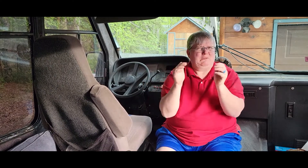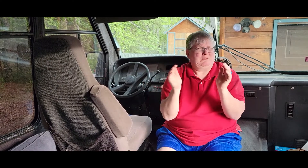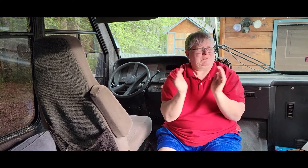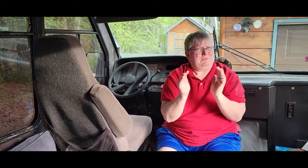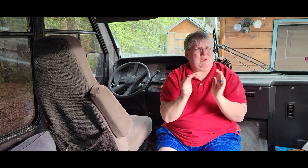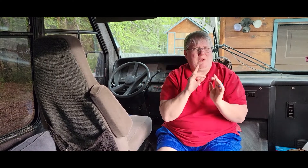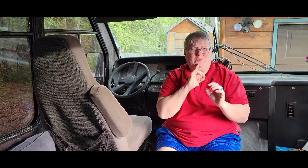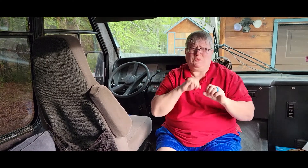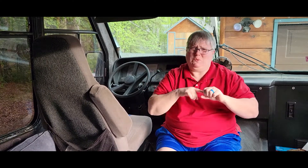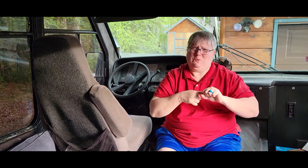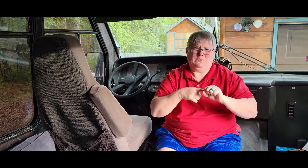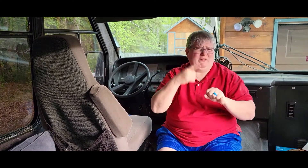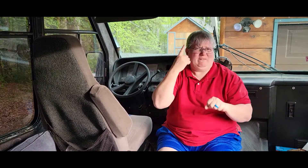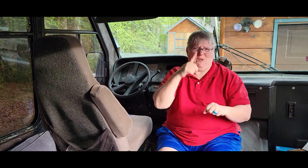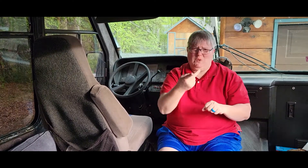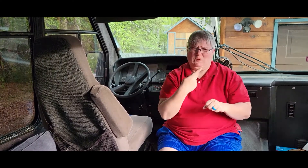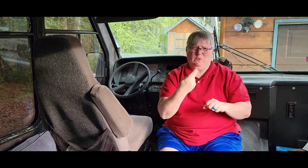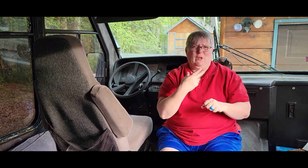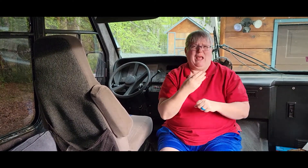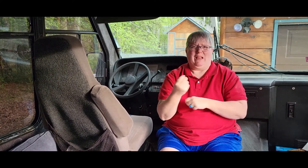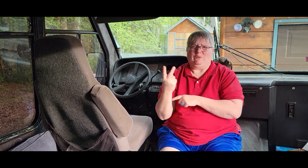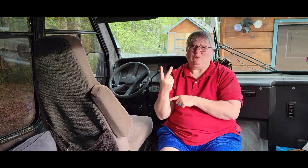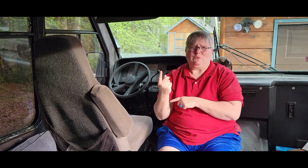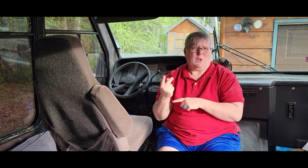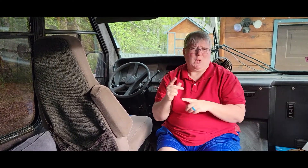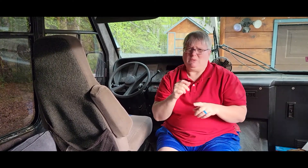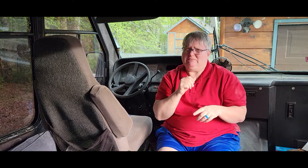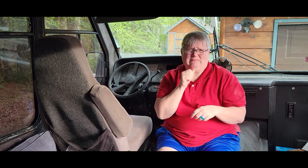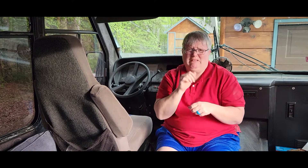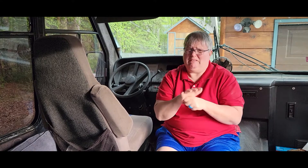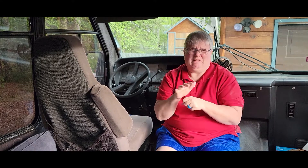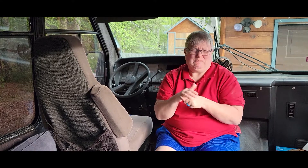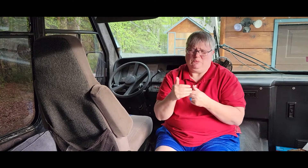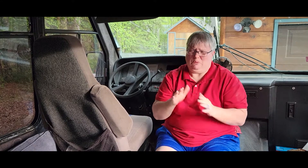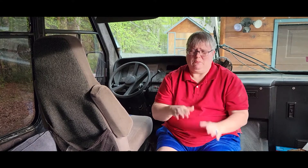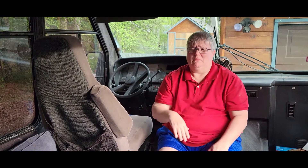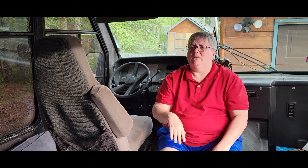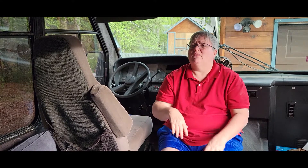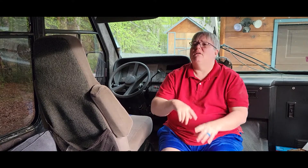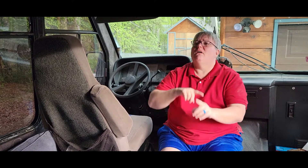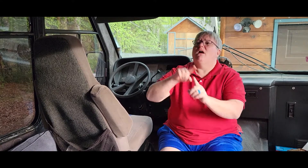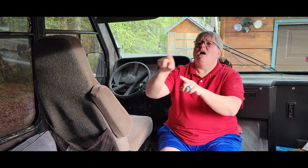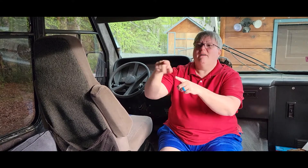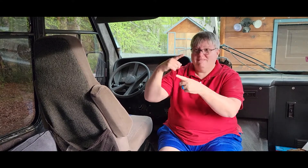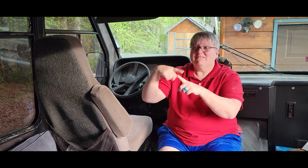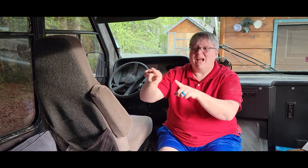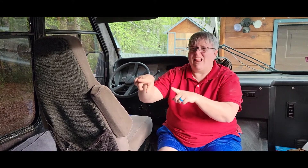So tiny! Too, too small for us and two dogs. That's just not enough room. And finally we